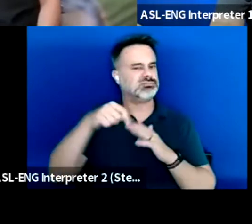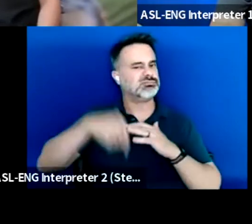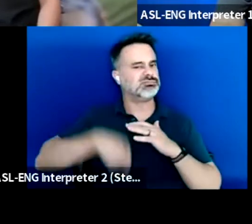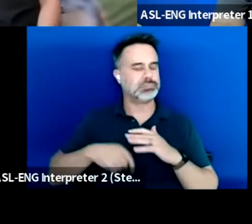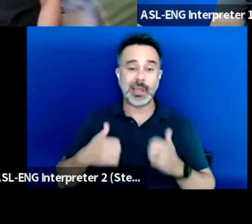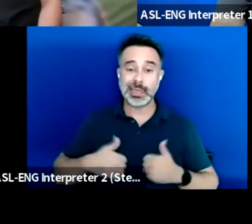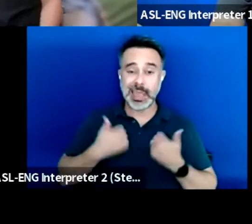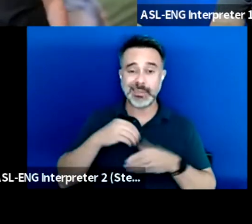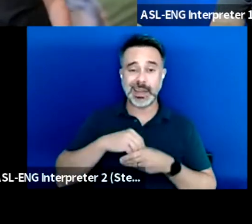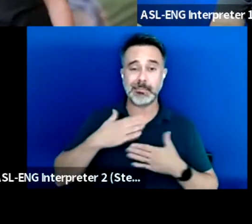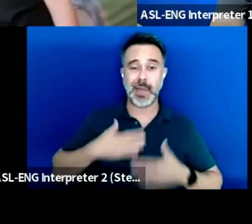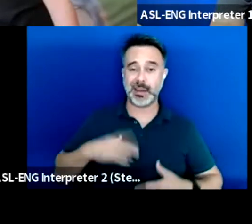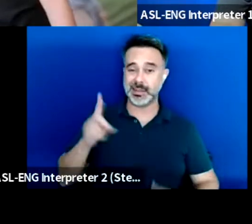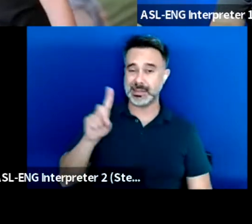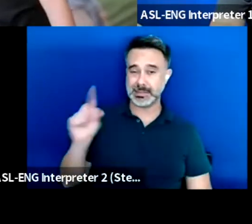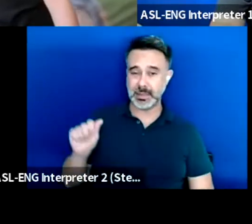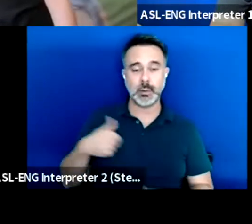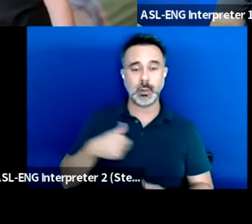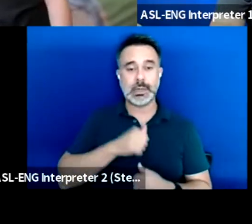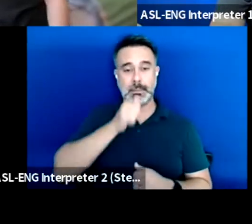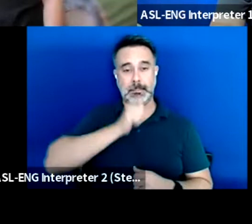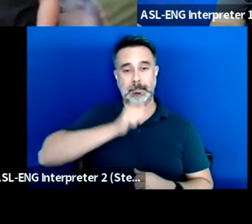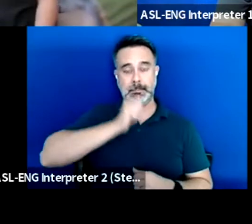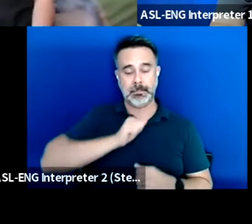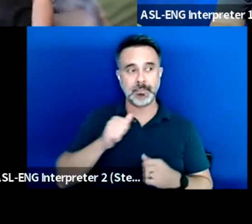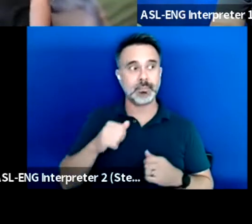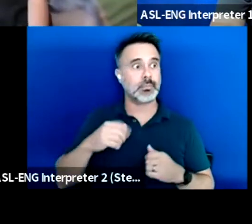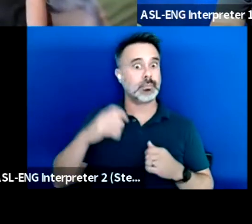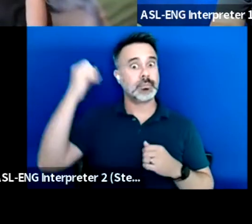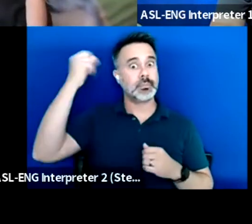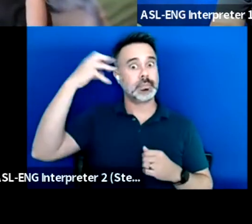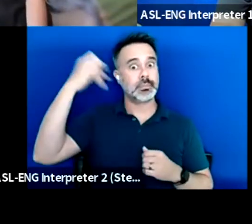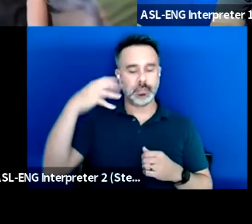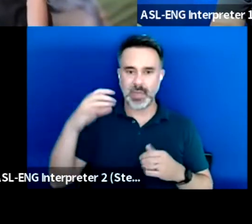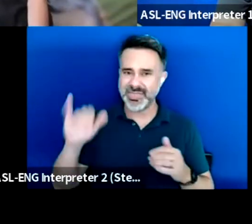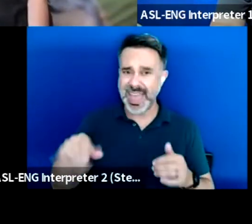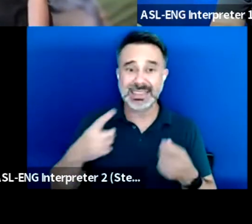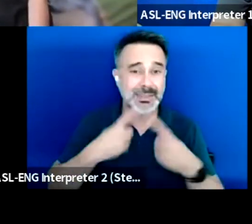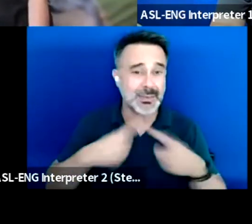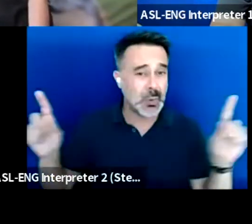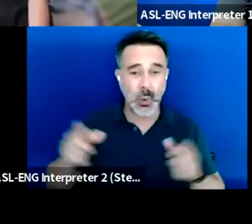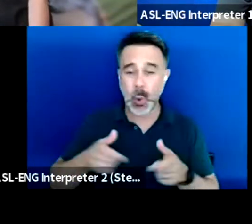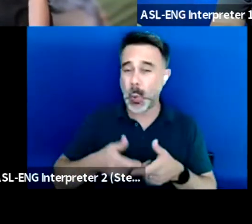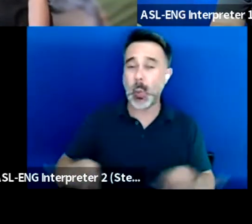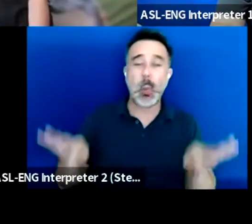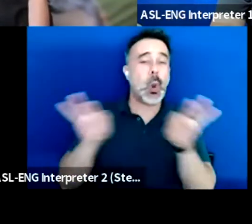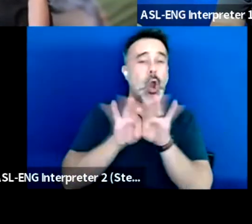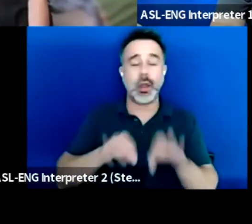Emily Jungmin Yoon wrote in a 2021 essay about Asian American identity for The Cut.